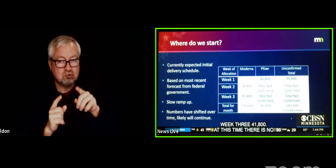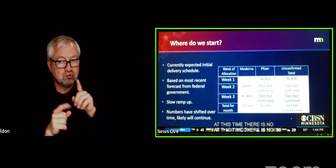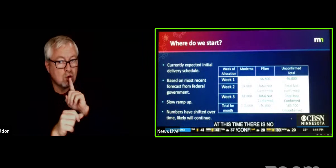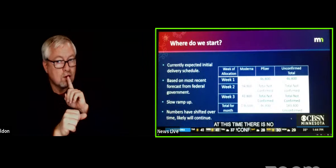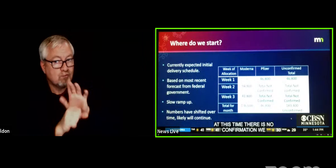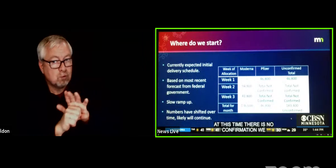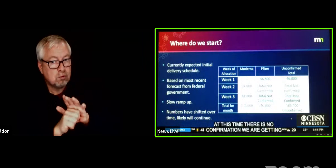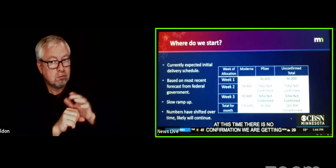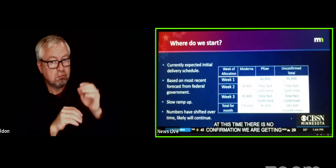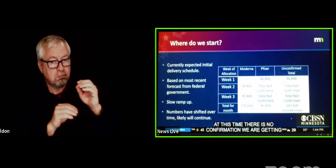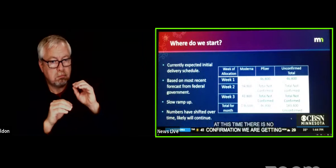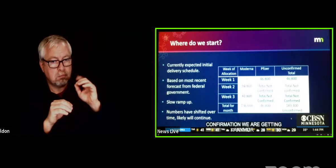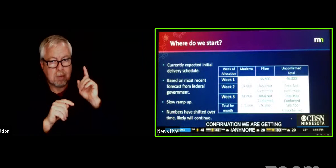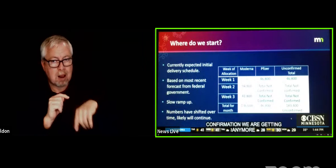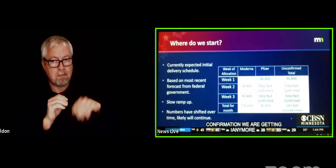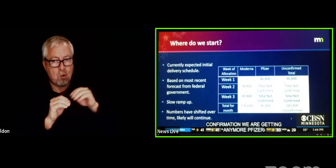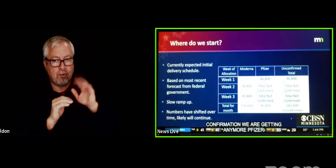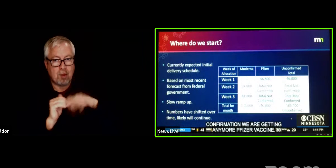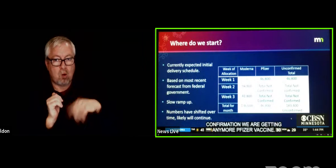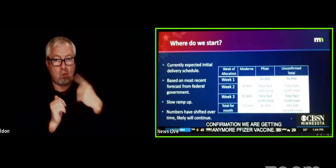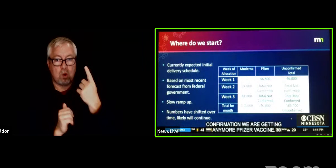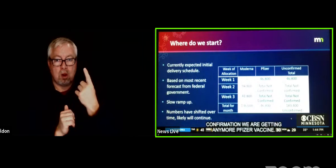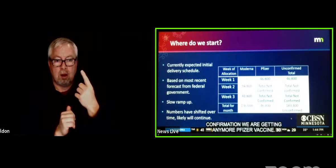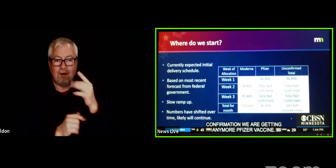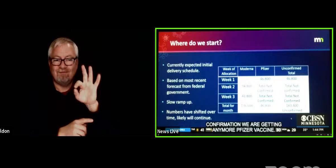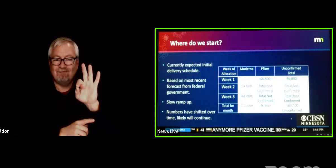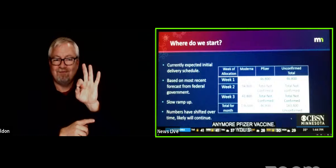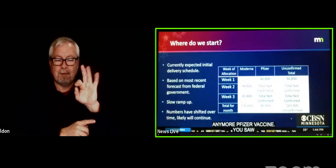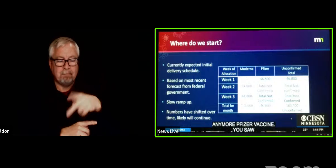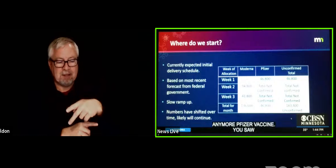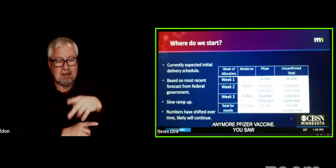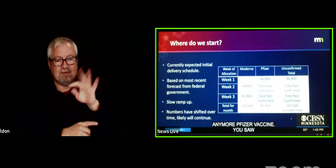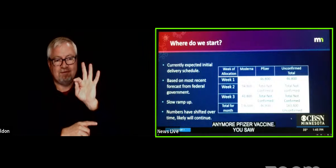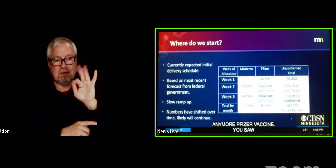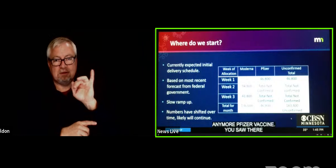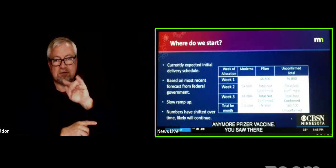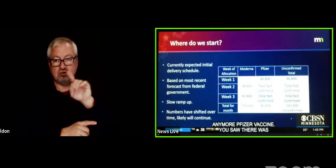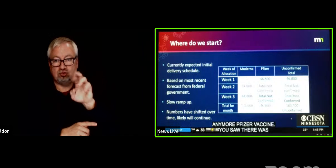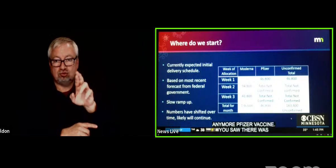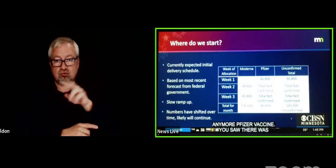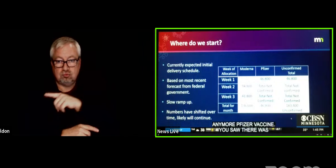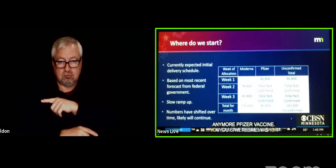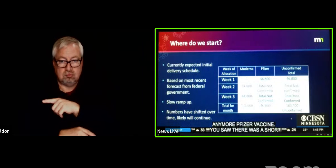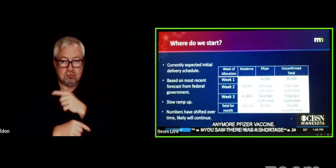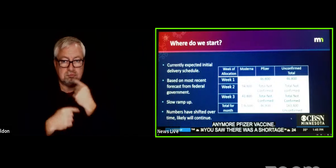SHORTAGE, DIFFERENCE NOT IN HOW THAT WAS ACQUIRED BUT WHAT HA